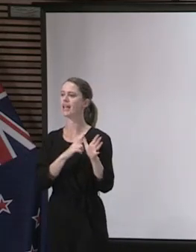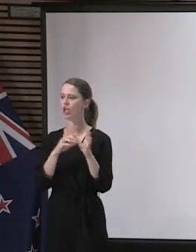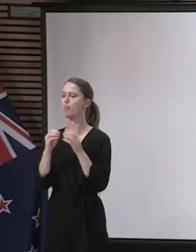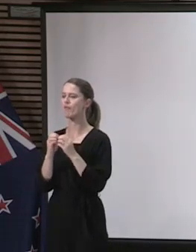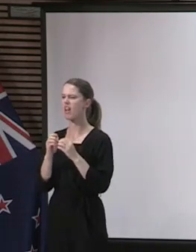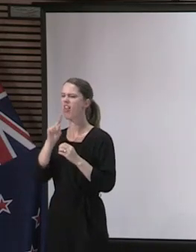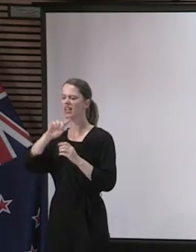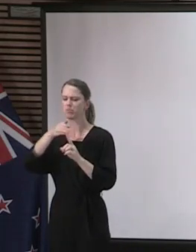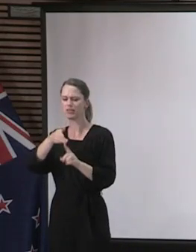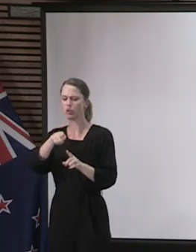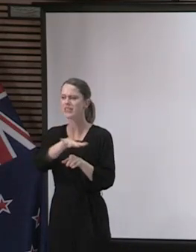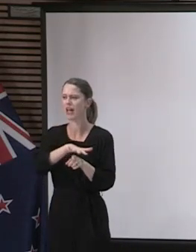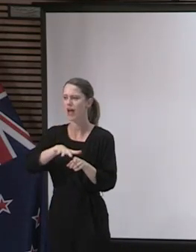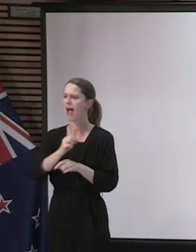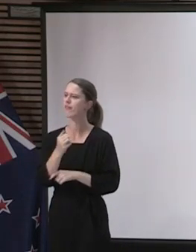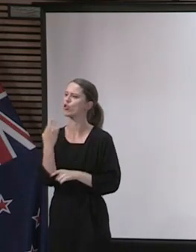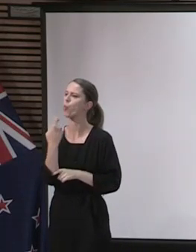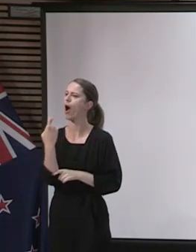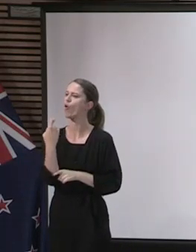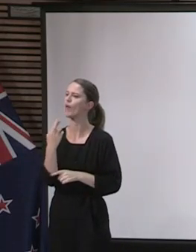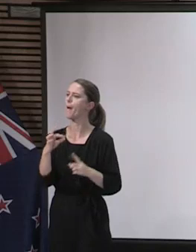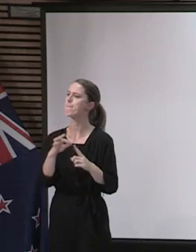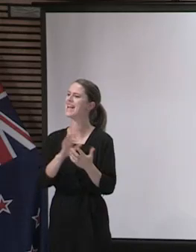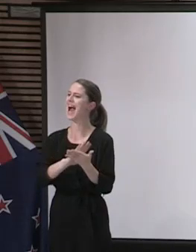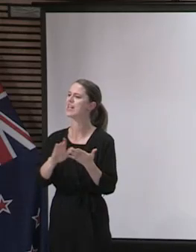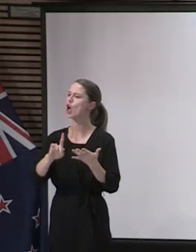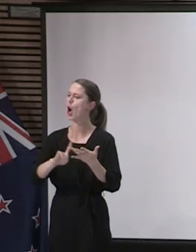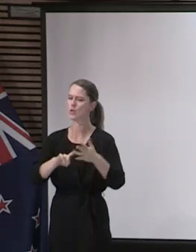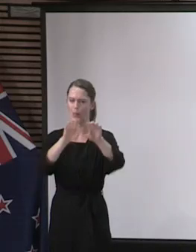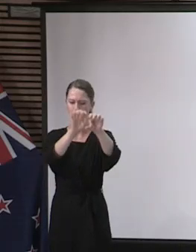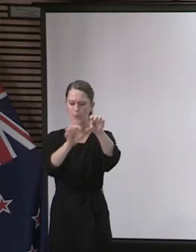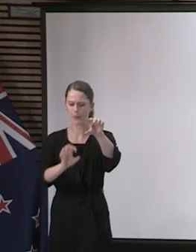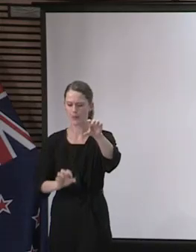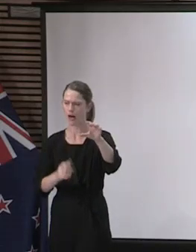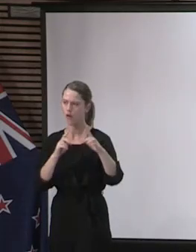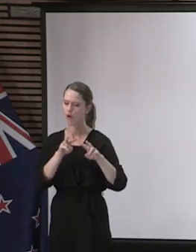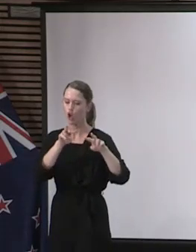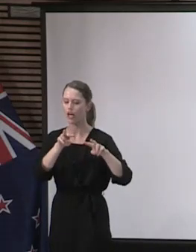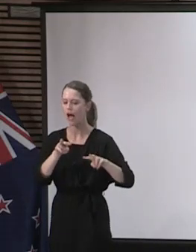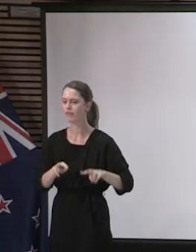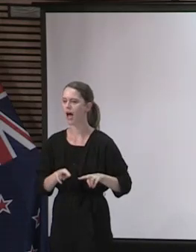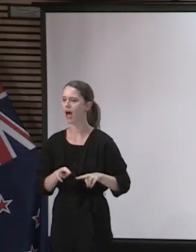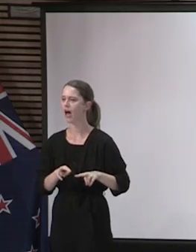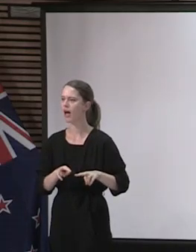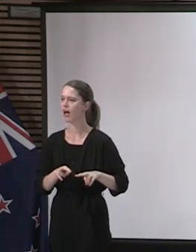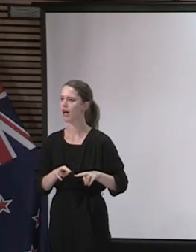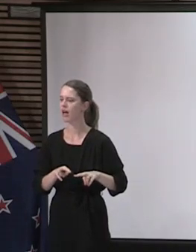haven't had one, have we? This is very specific to our public health services. So we have